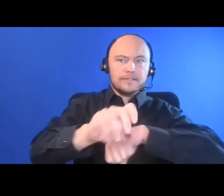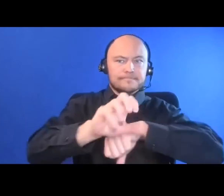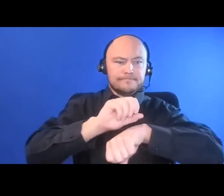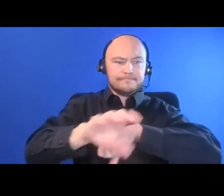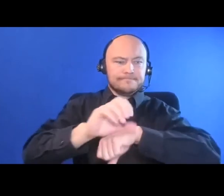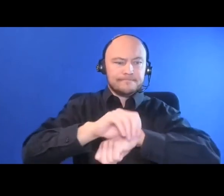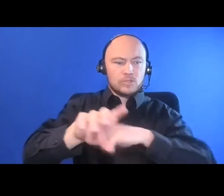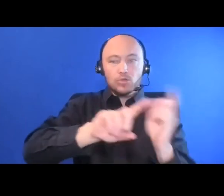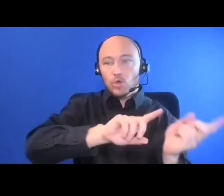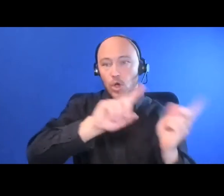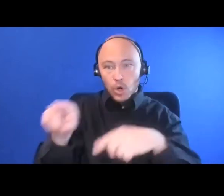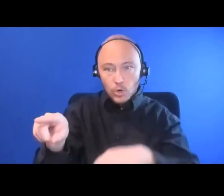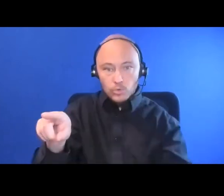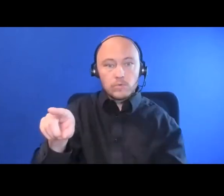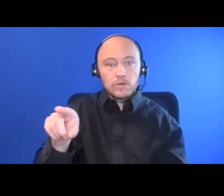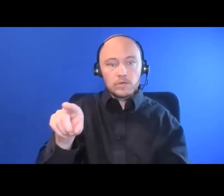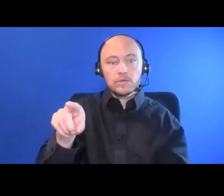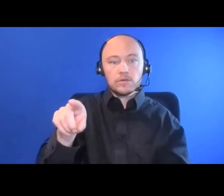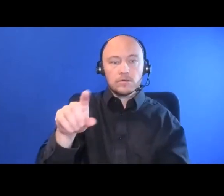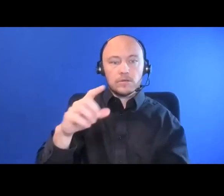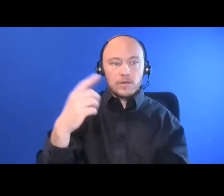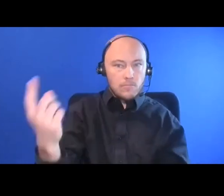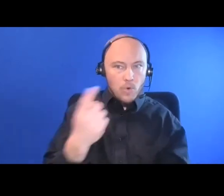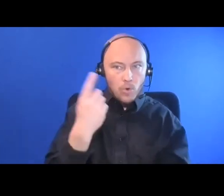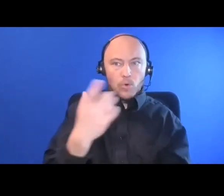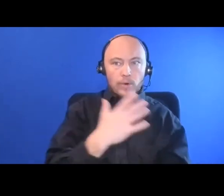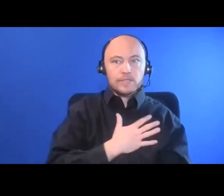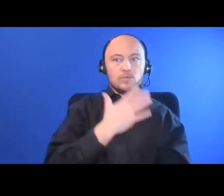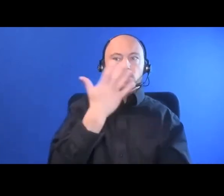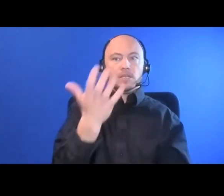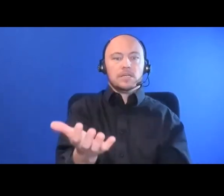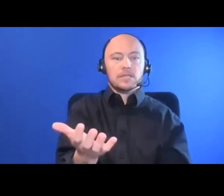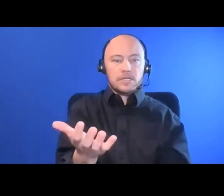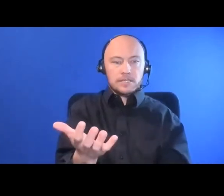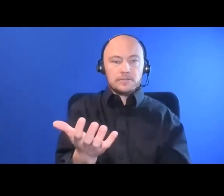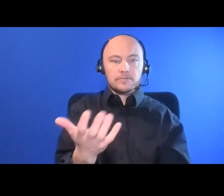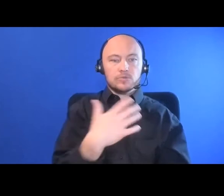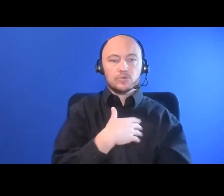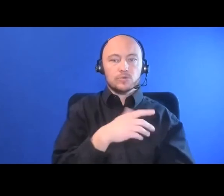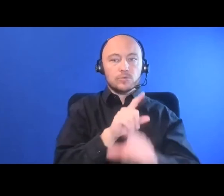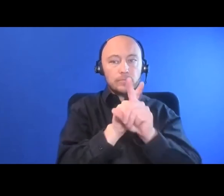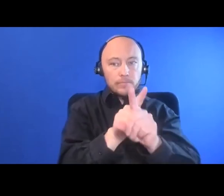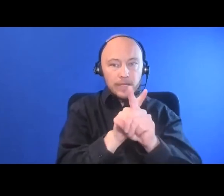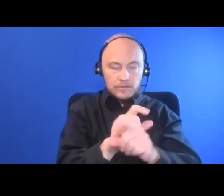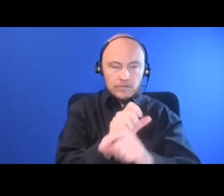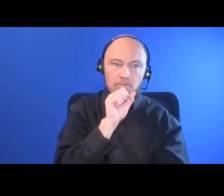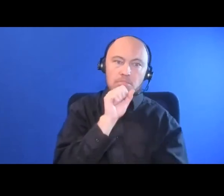and I'm always willing to be a mentor, I've loved being a mentee,